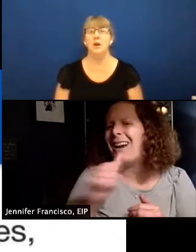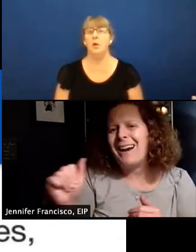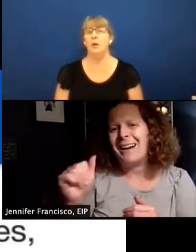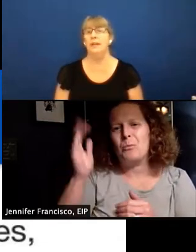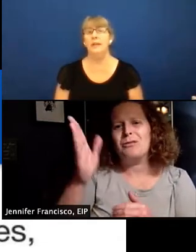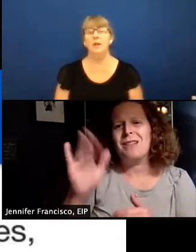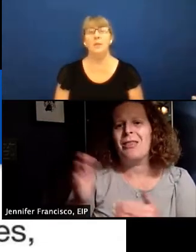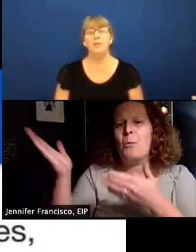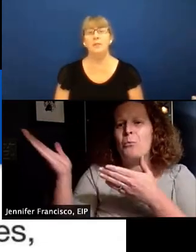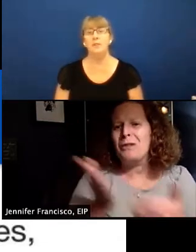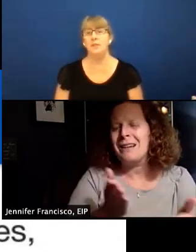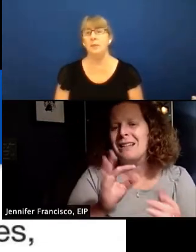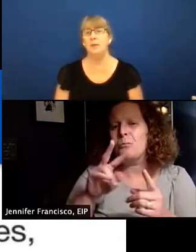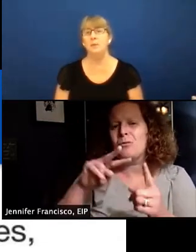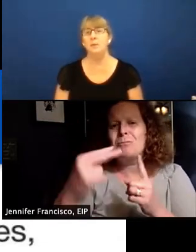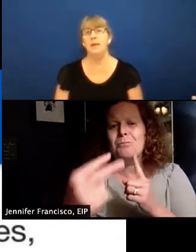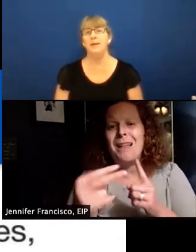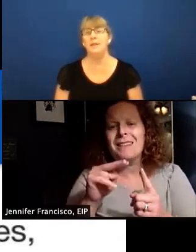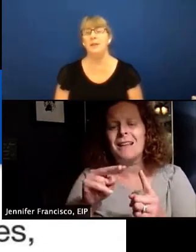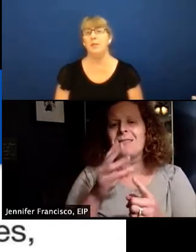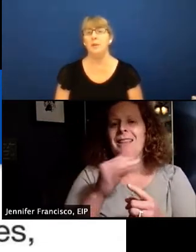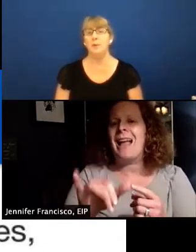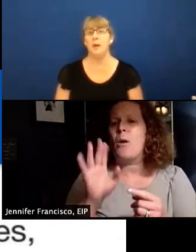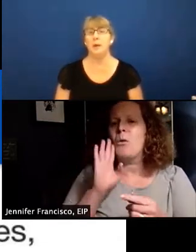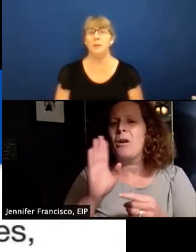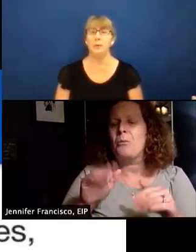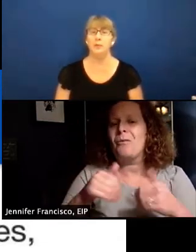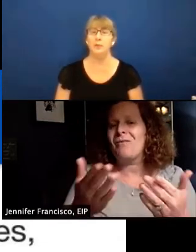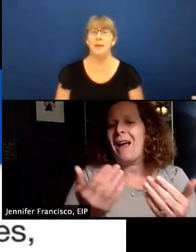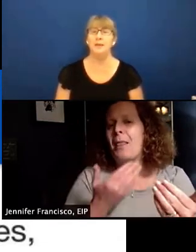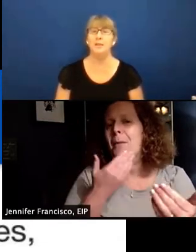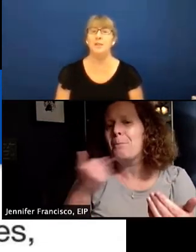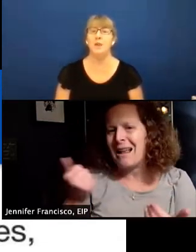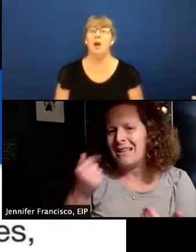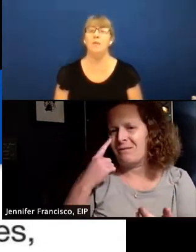or any other presenters that we could bring to hear their perspectives on the